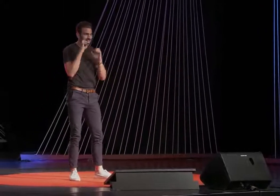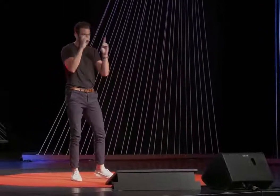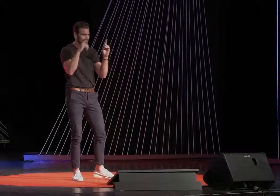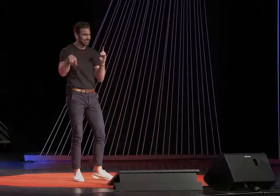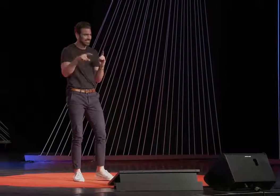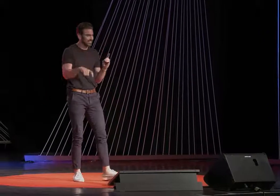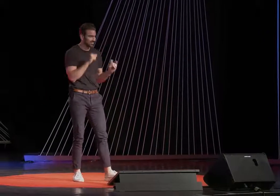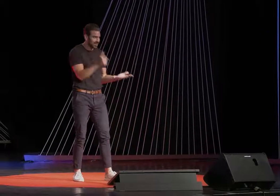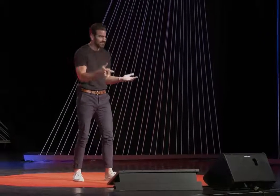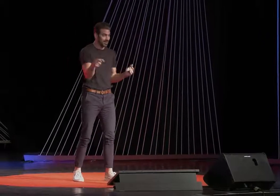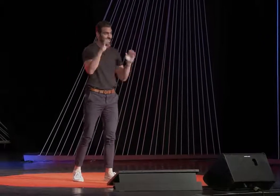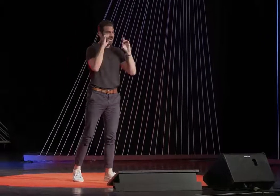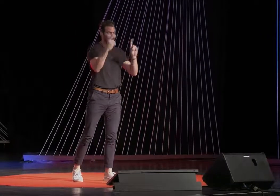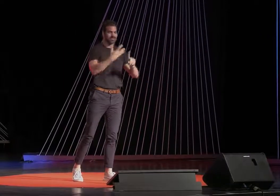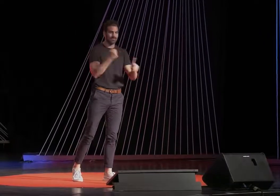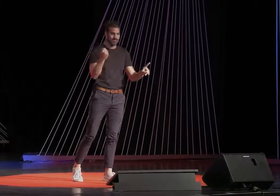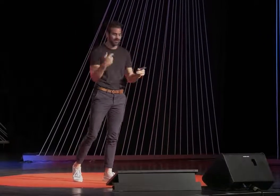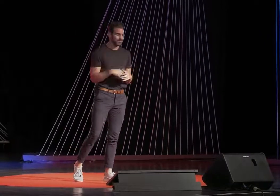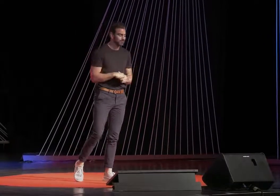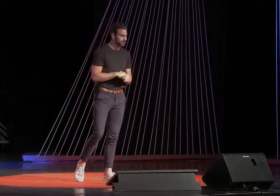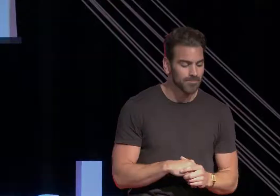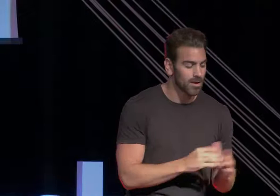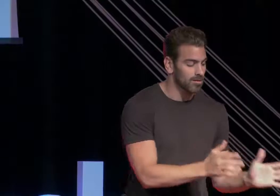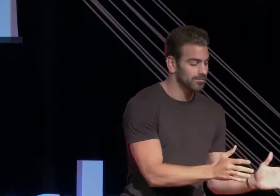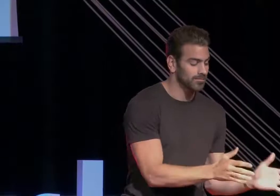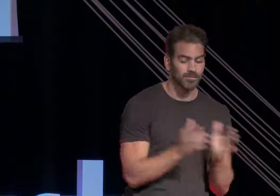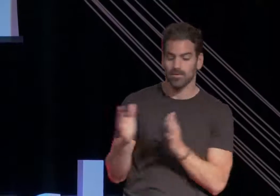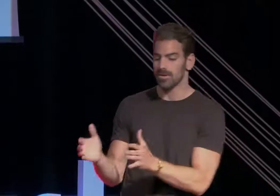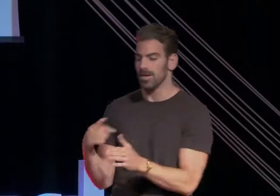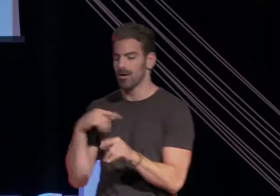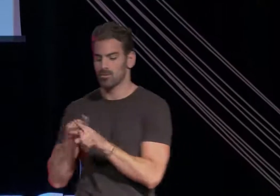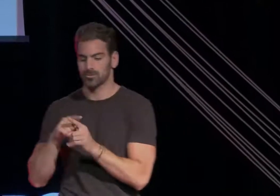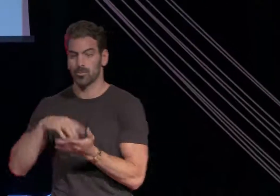of deaf children not receiving the education they need also known as education deprivation